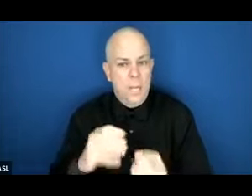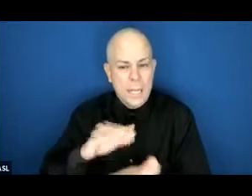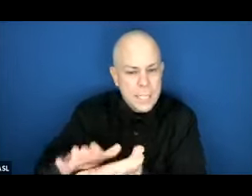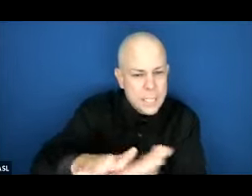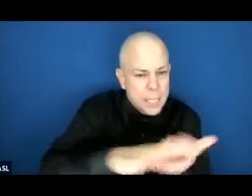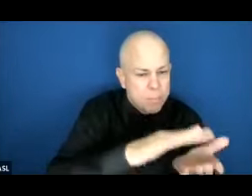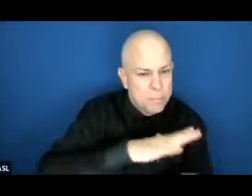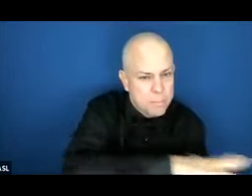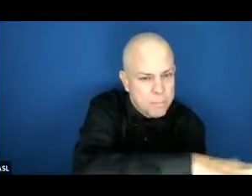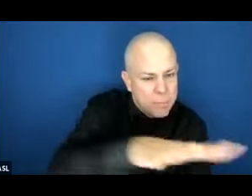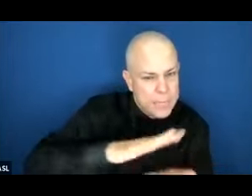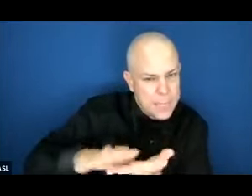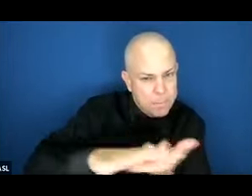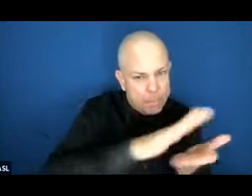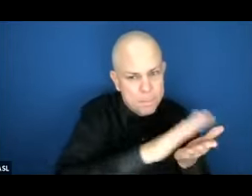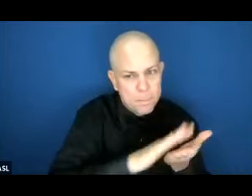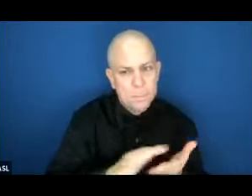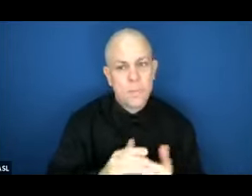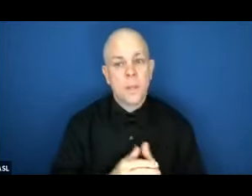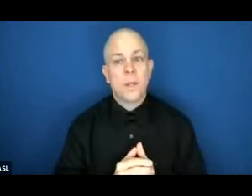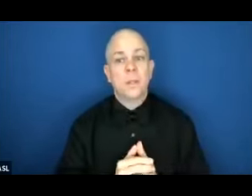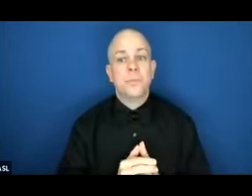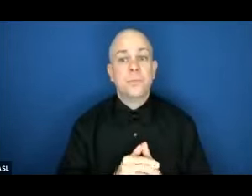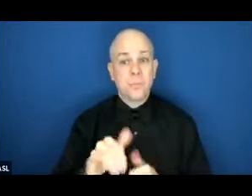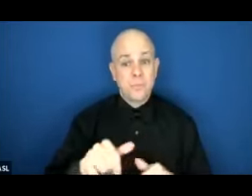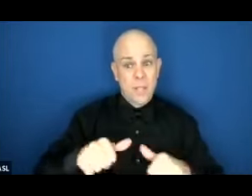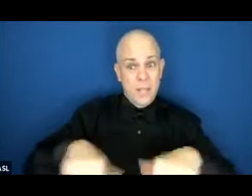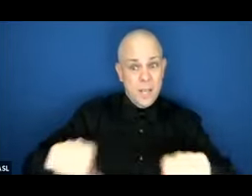really on this south and southwest side we have